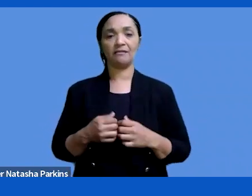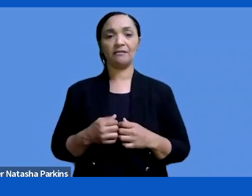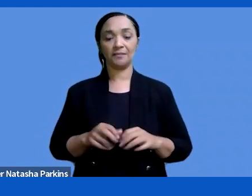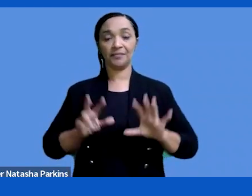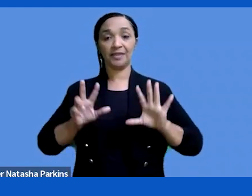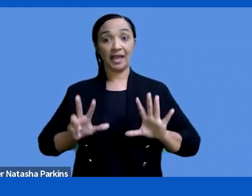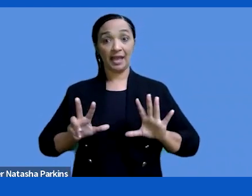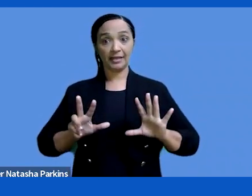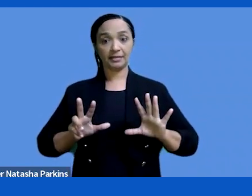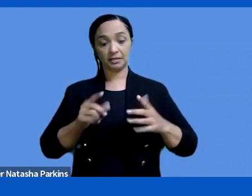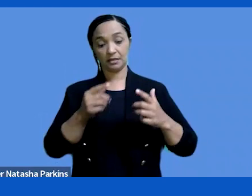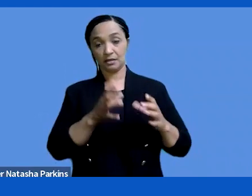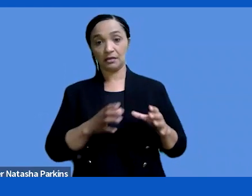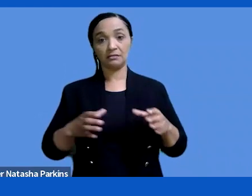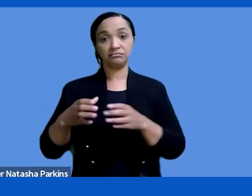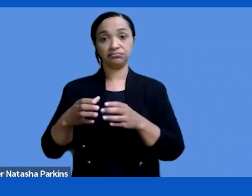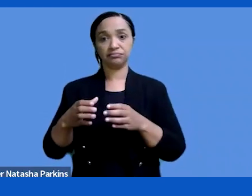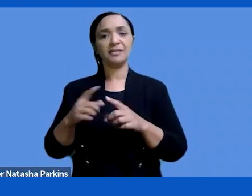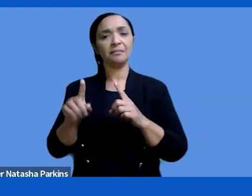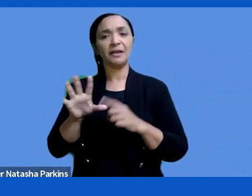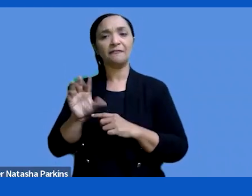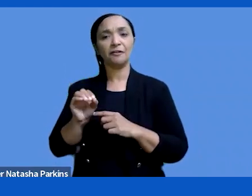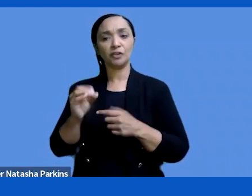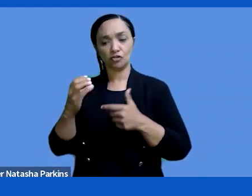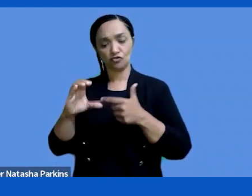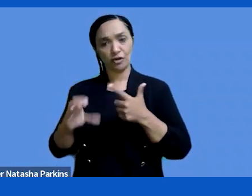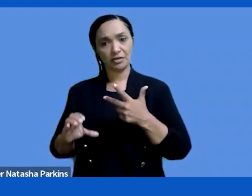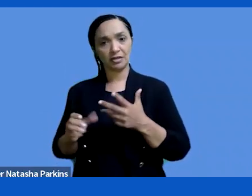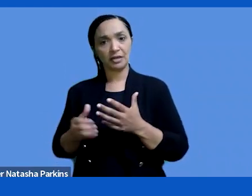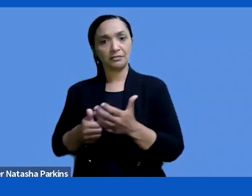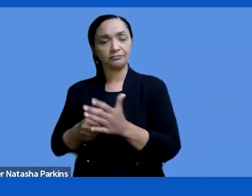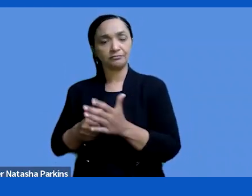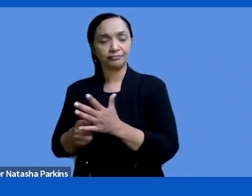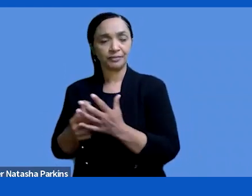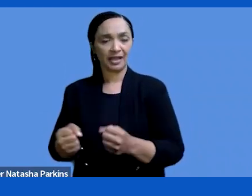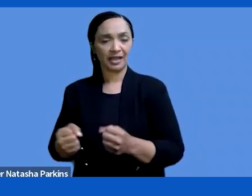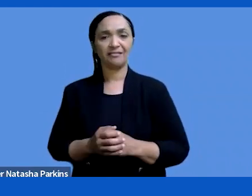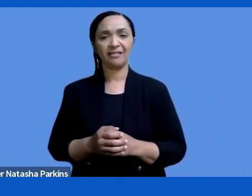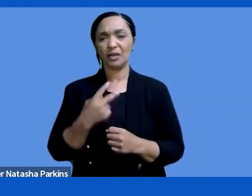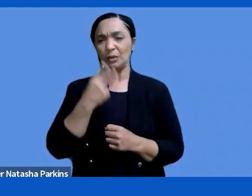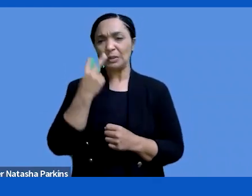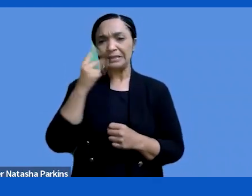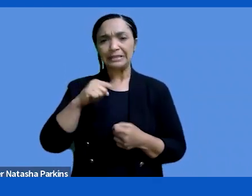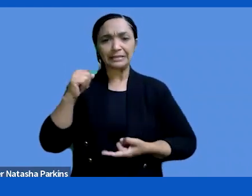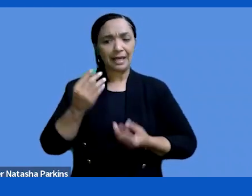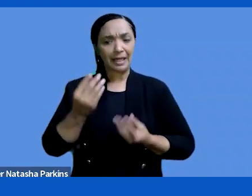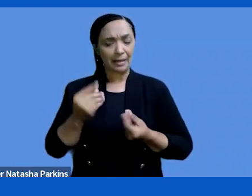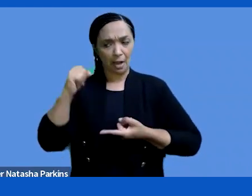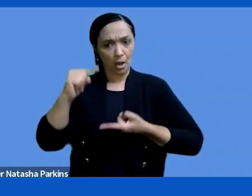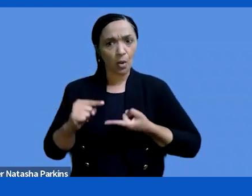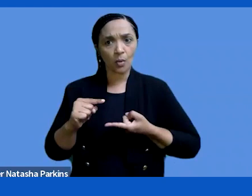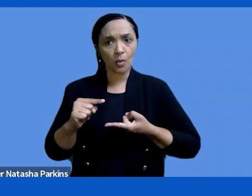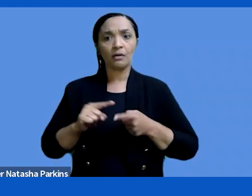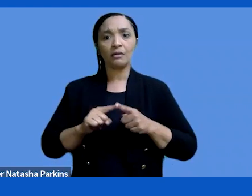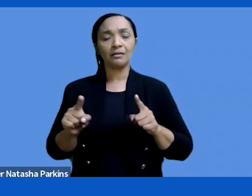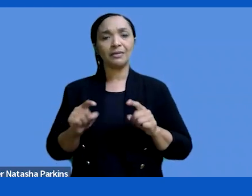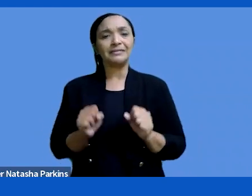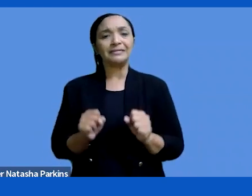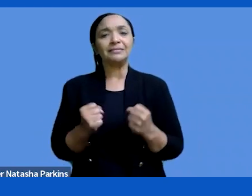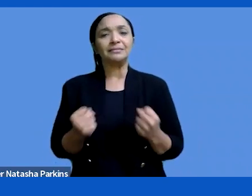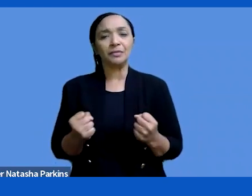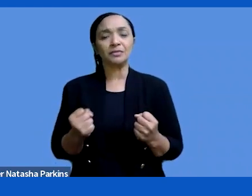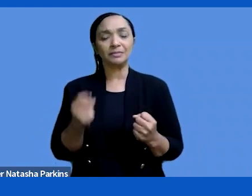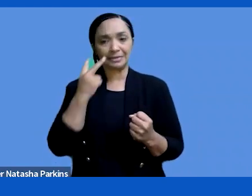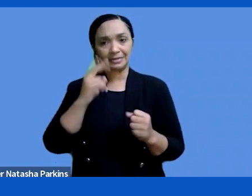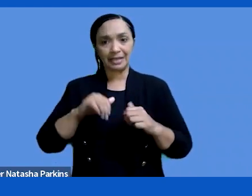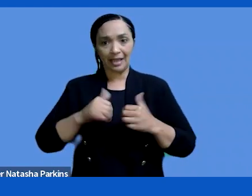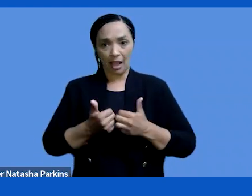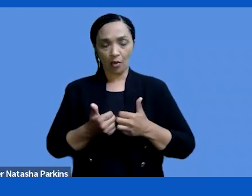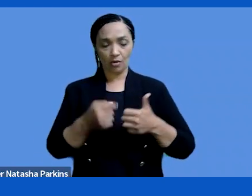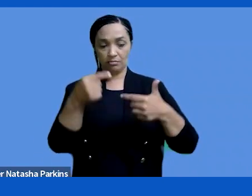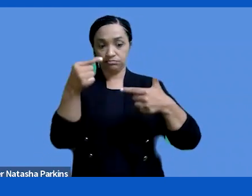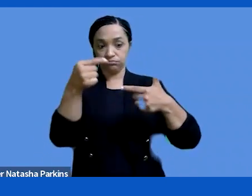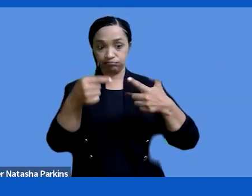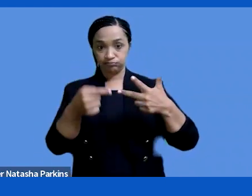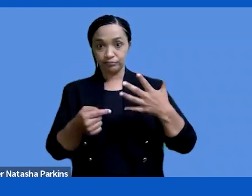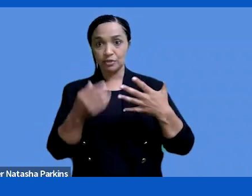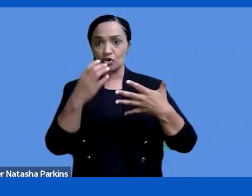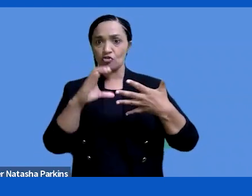of the criteria. The performance seems low but the criterion was more encouraging than the 76%